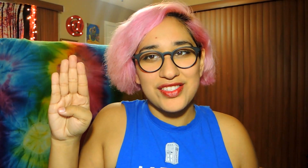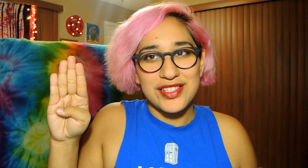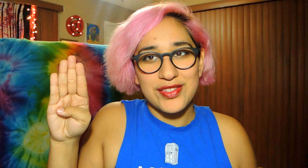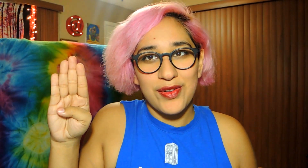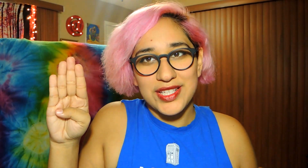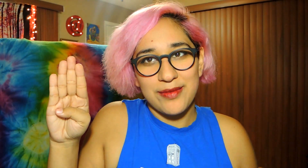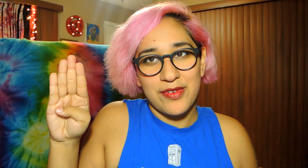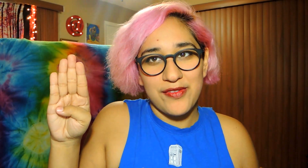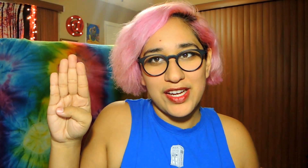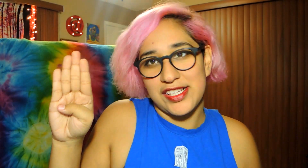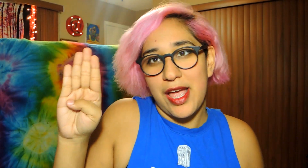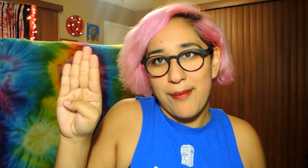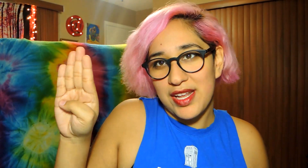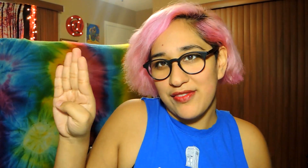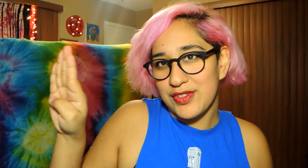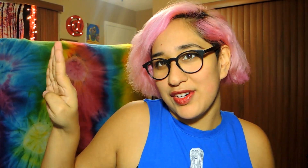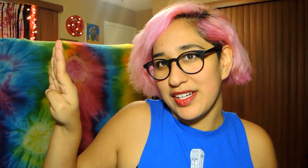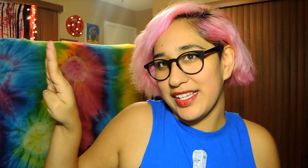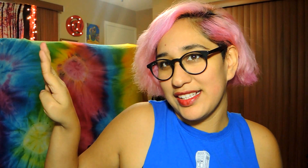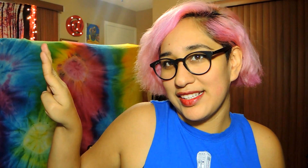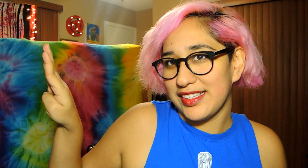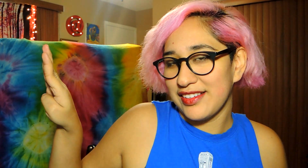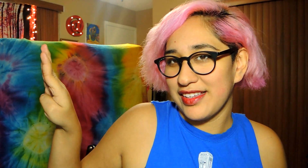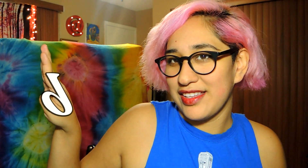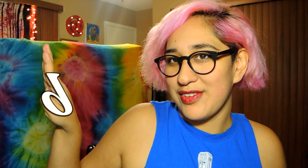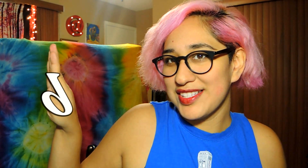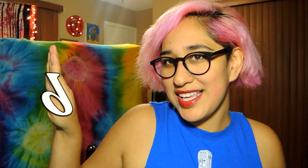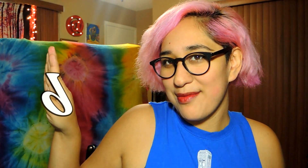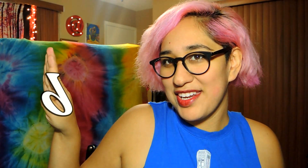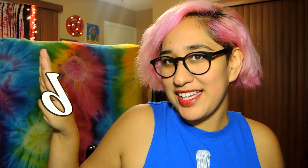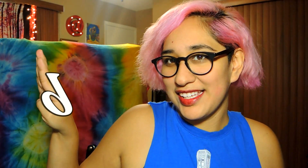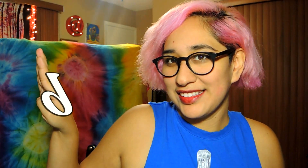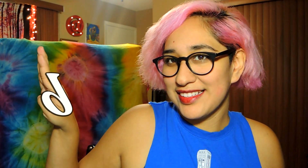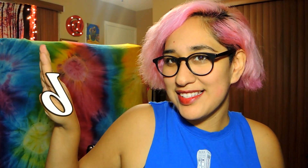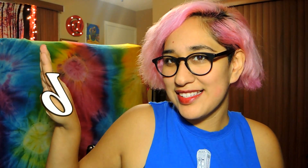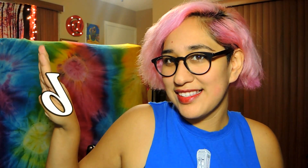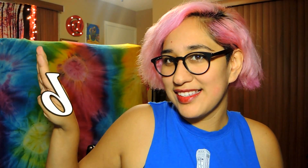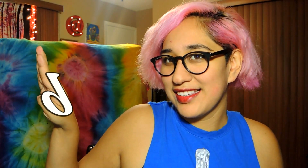"That's just holding up four fingers!", but if you turn it and you examine it, it looks..